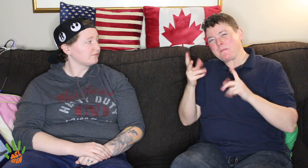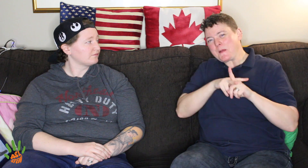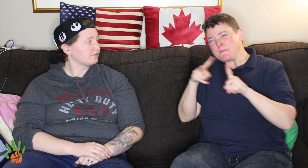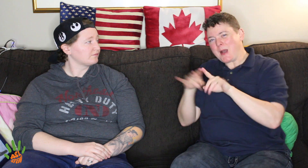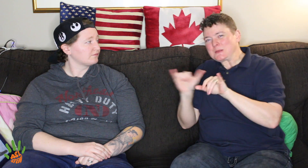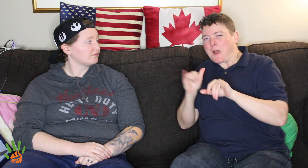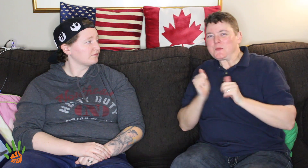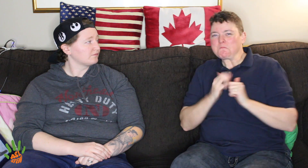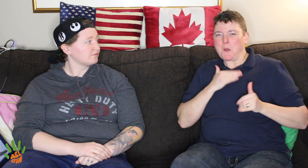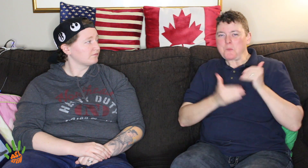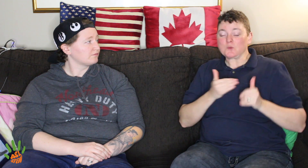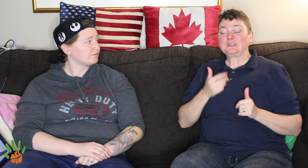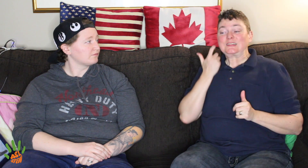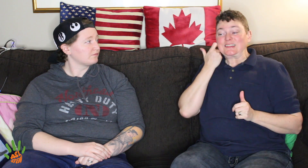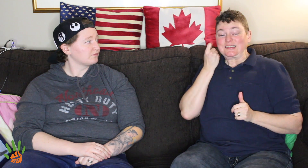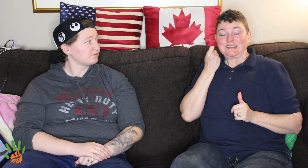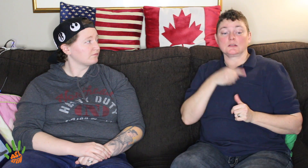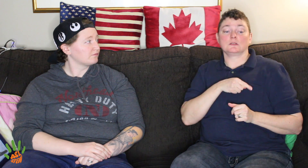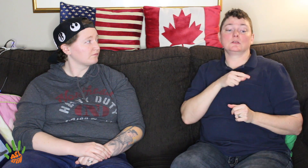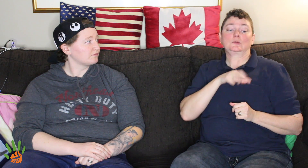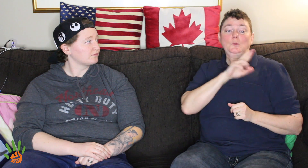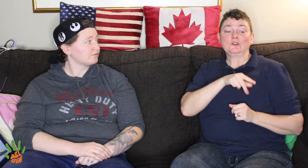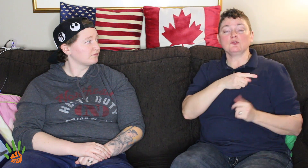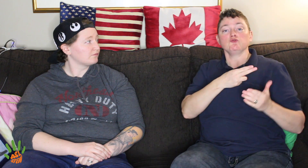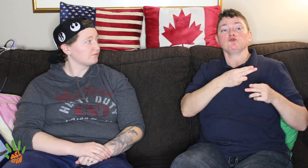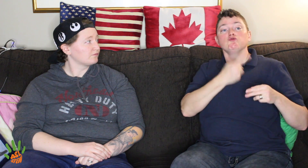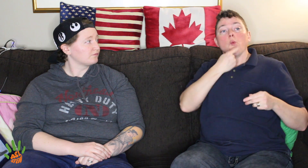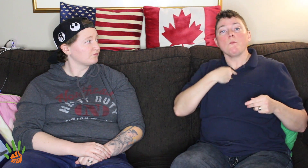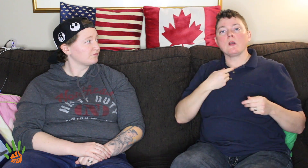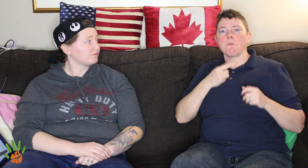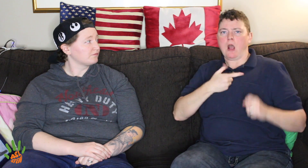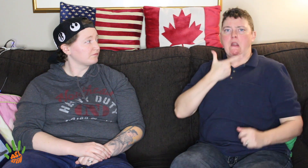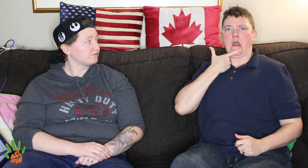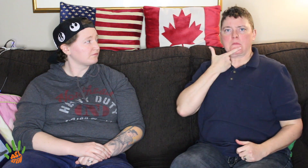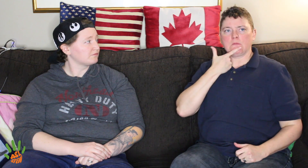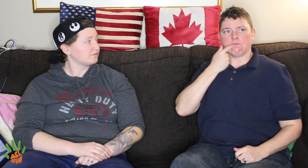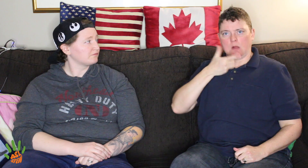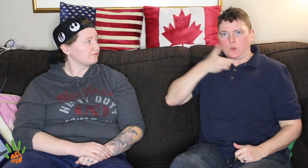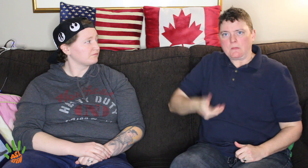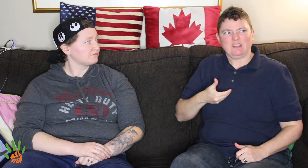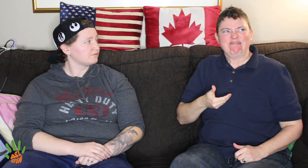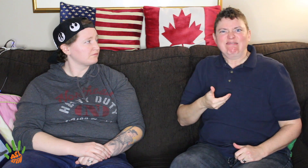like mabye it applies to what I was saying before but within the queer community, the hearing community,